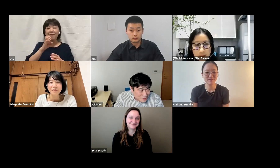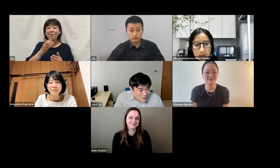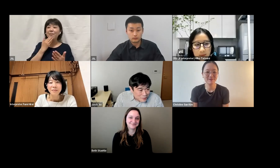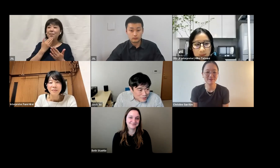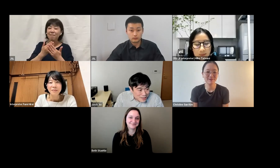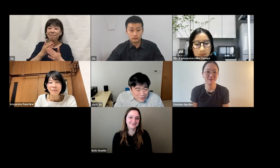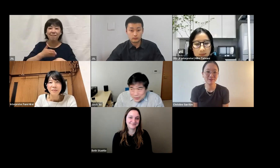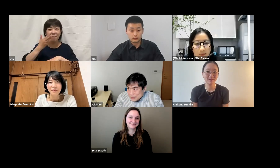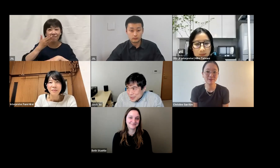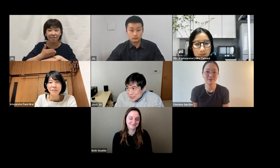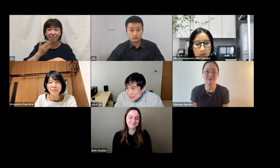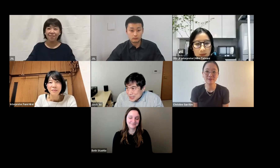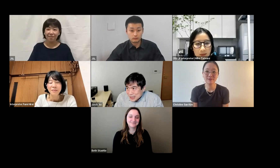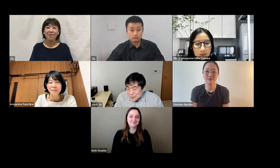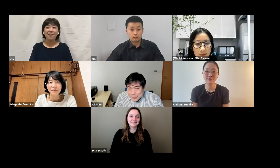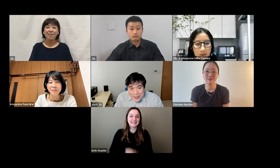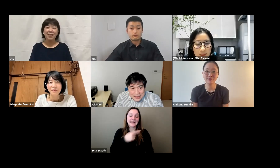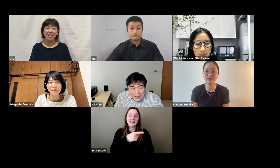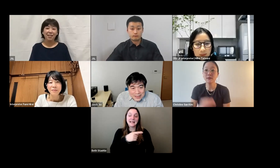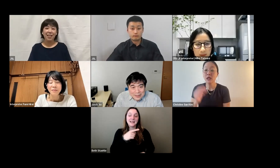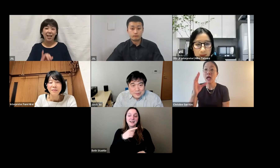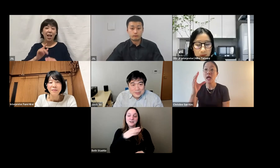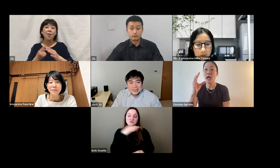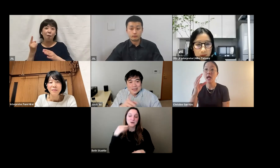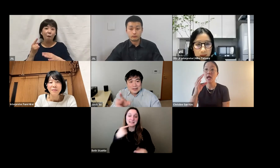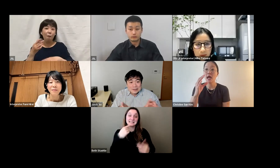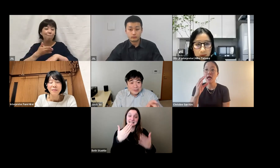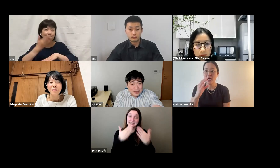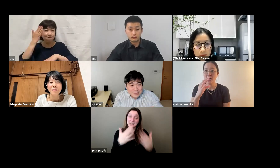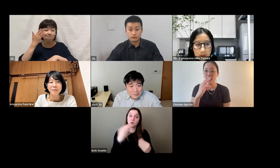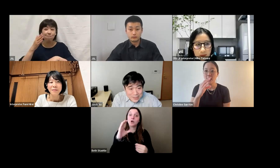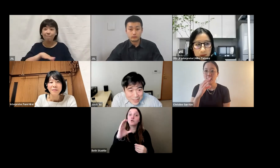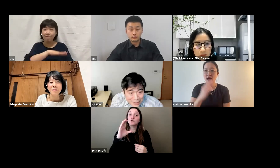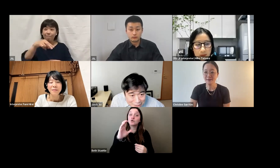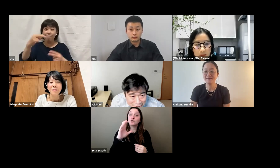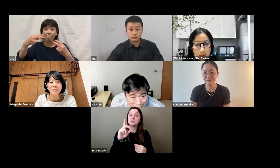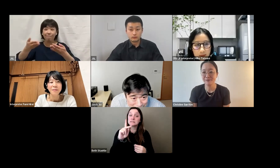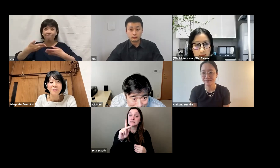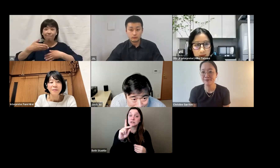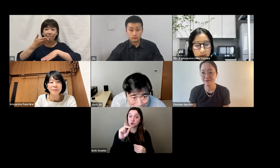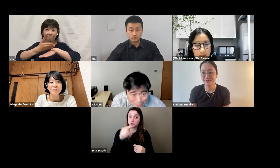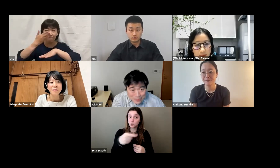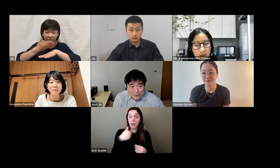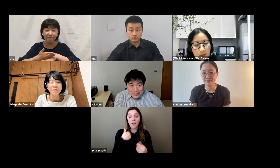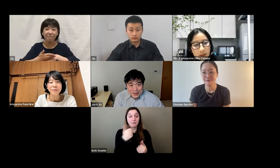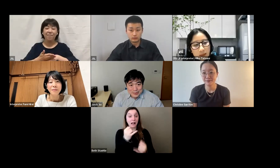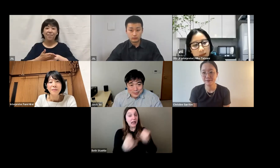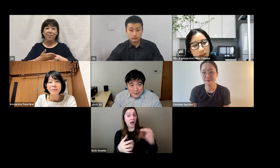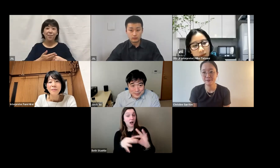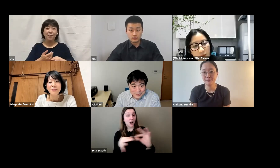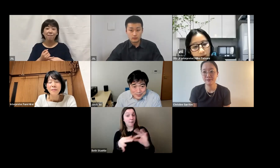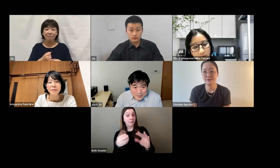So thank you very much. And Chrsitine… Do you have something … Any last comments before we wrap up?